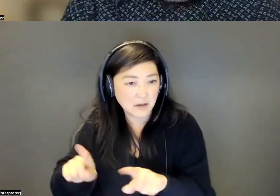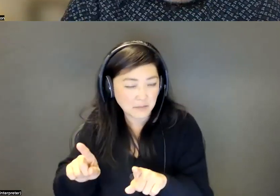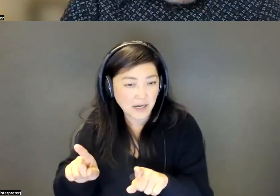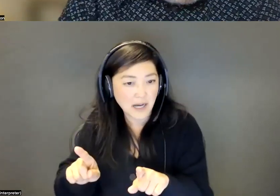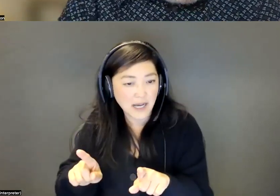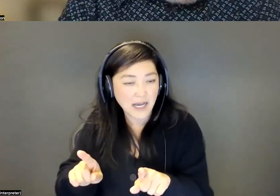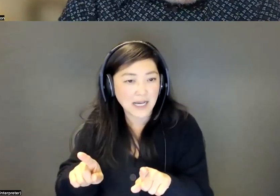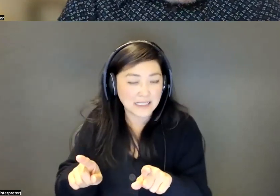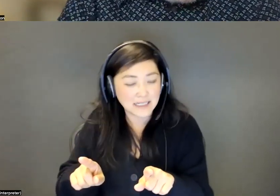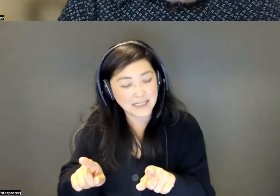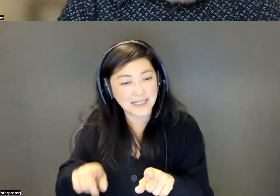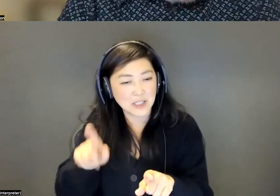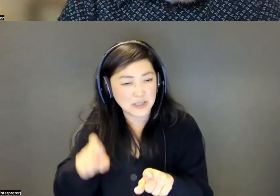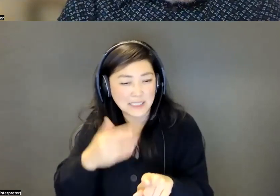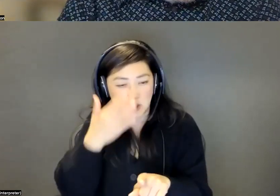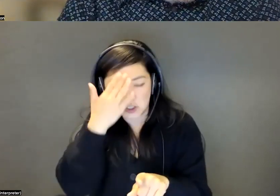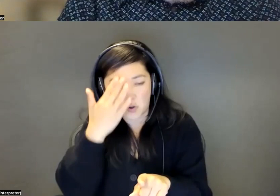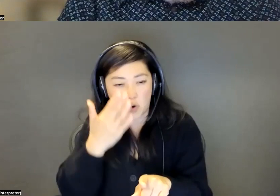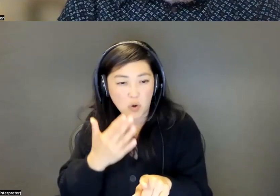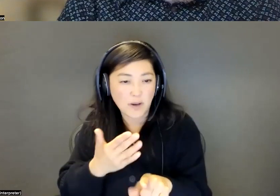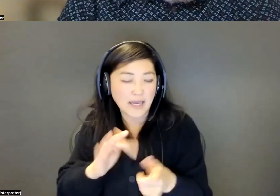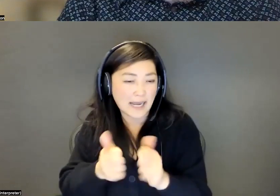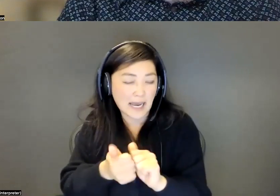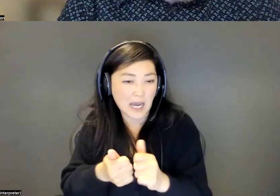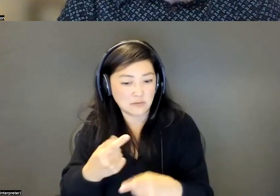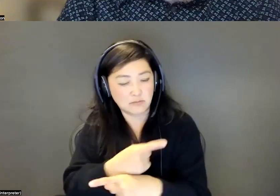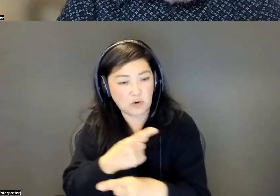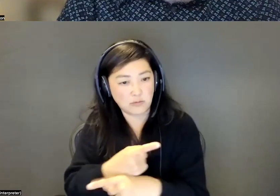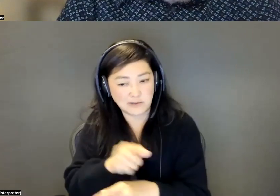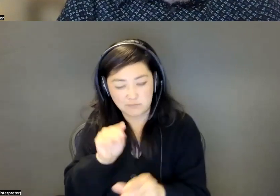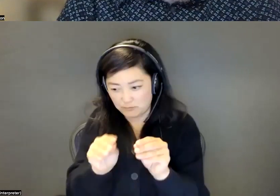kind of where it is in the first place. Tom: Okay, thank you.